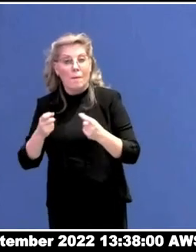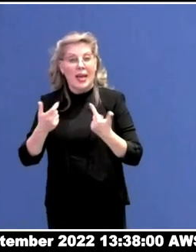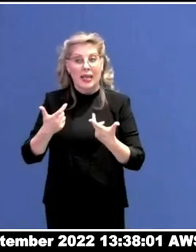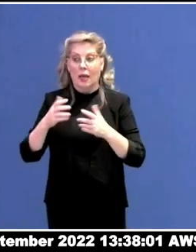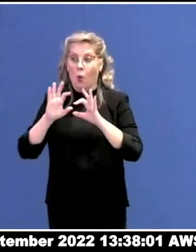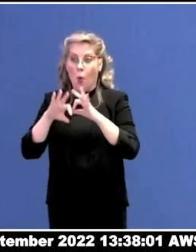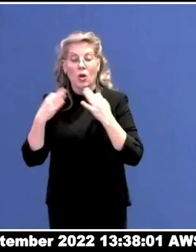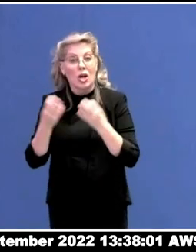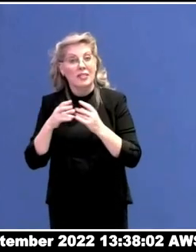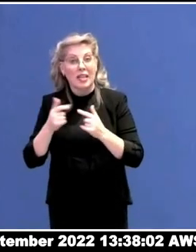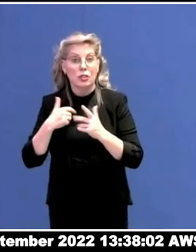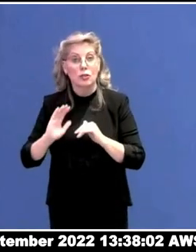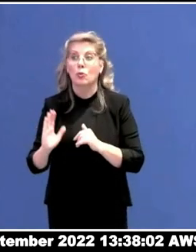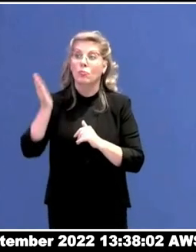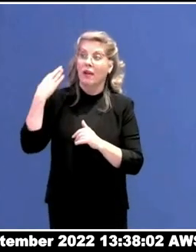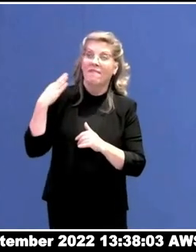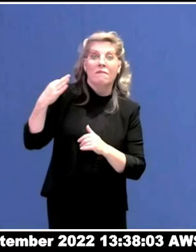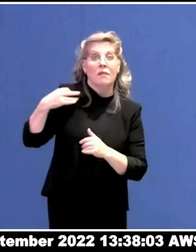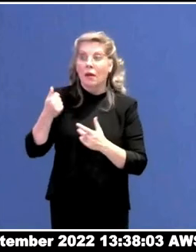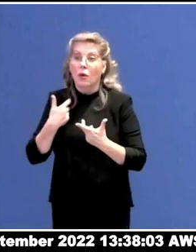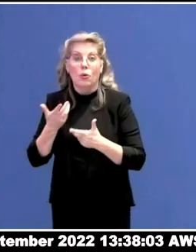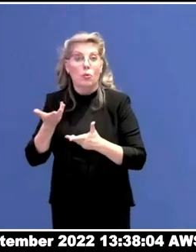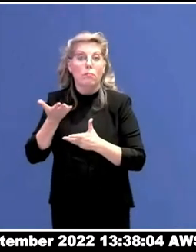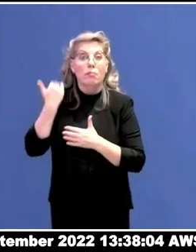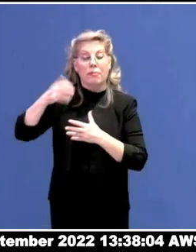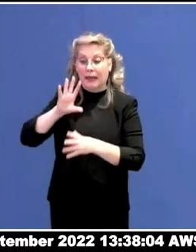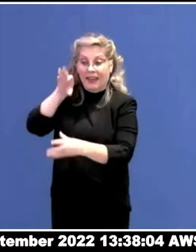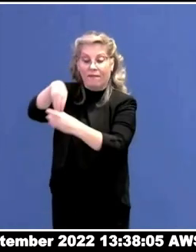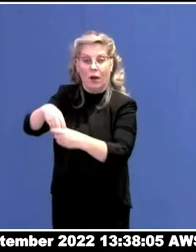And now what we have is renegotiation of contracts by Corrective Services, usually,